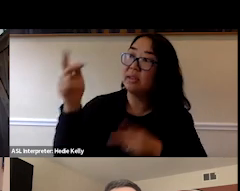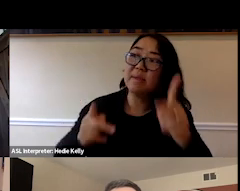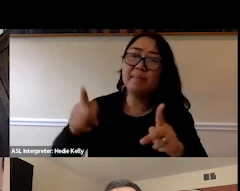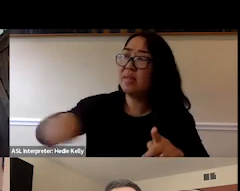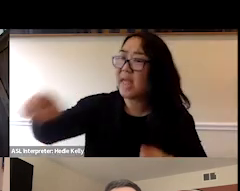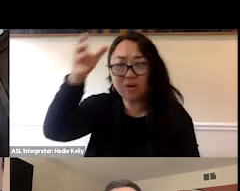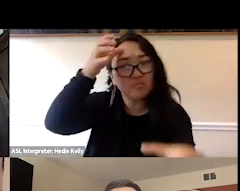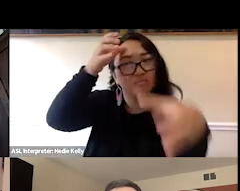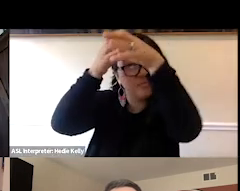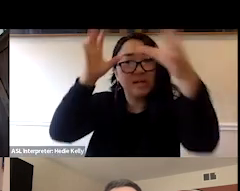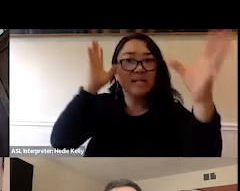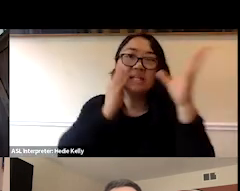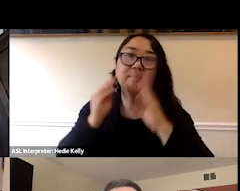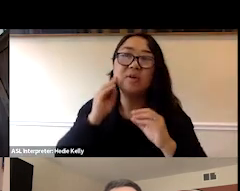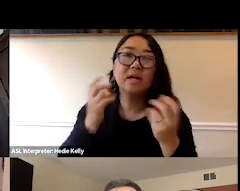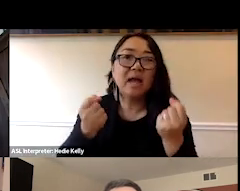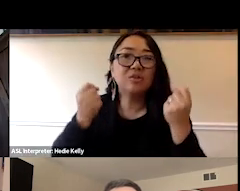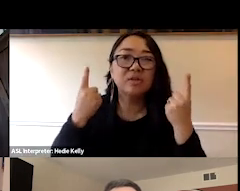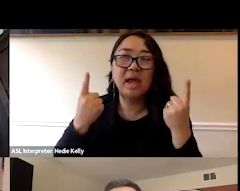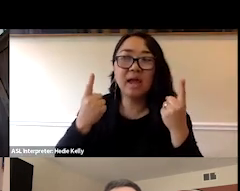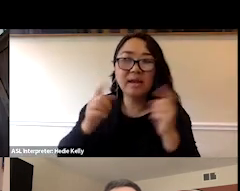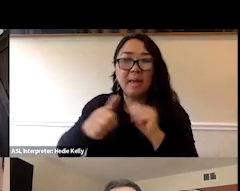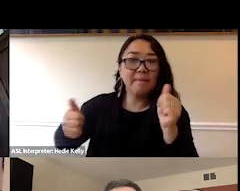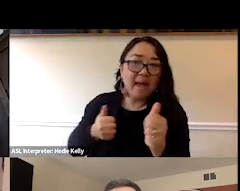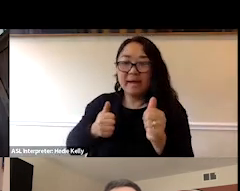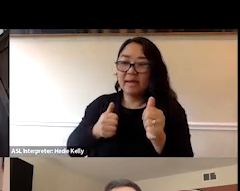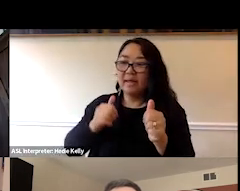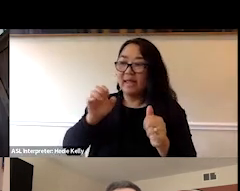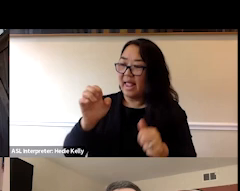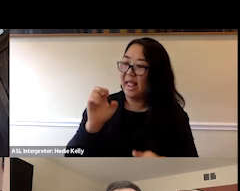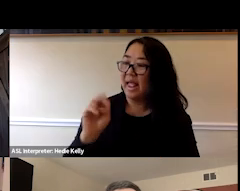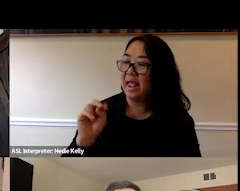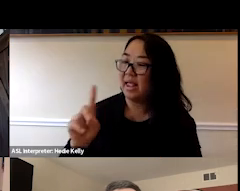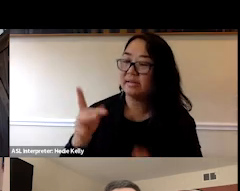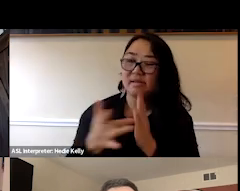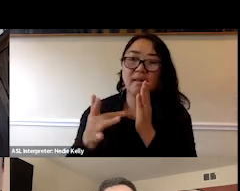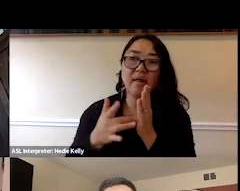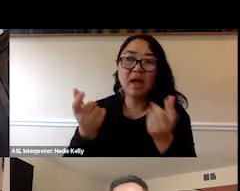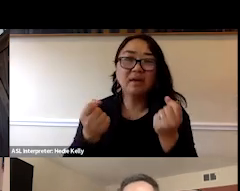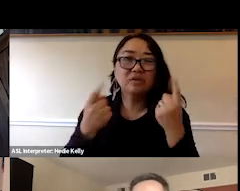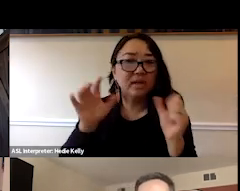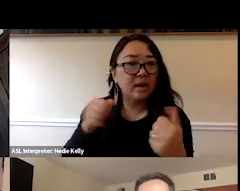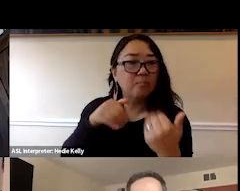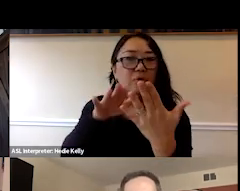who understand the back end technology, who can approach it from that perspective